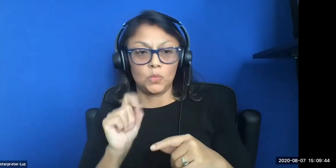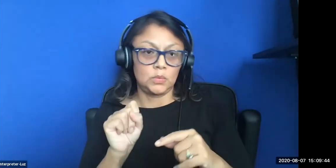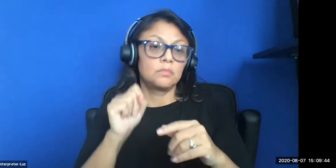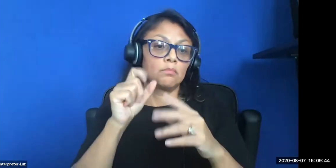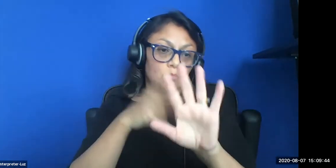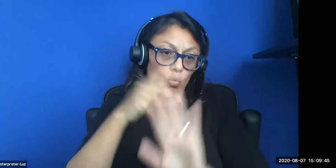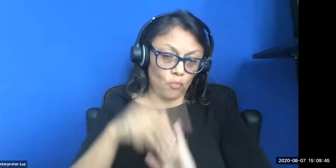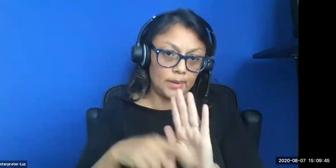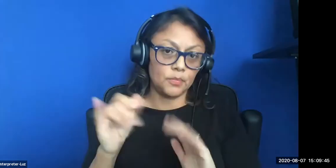Aaron Pankratz: A great, thank you.